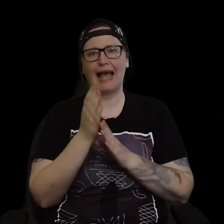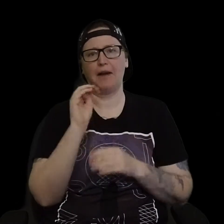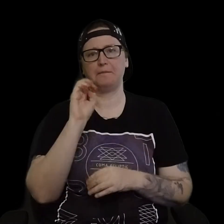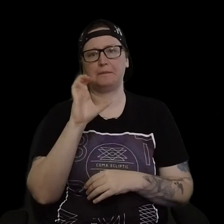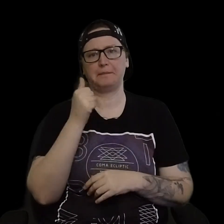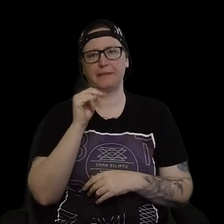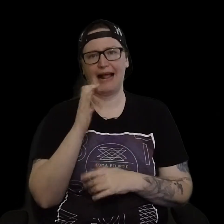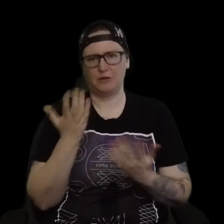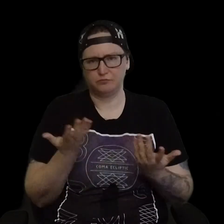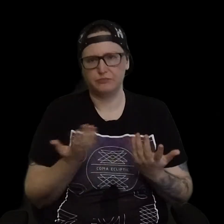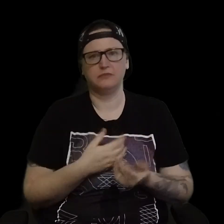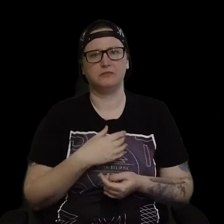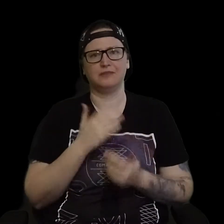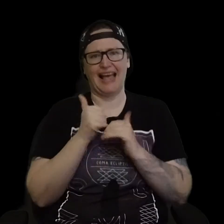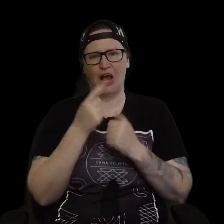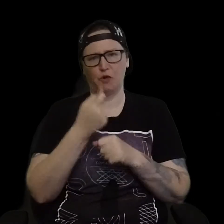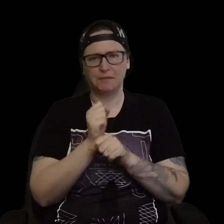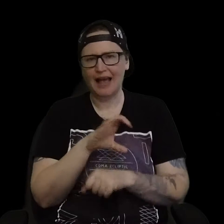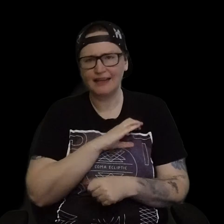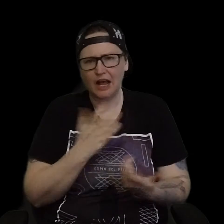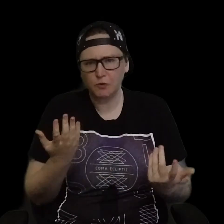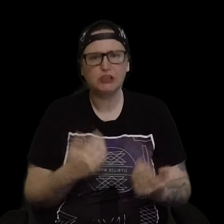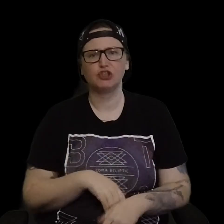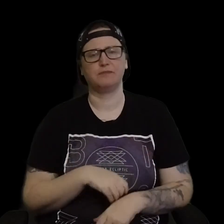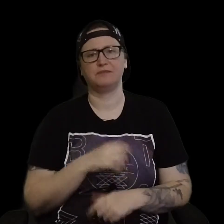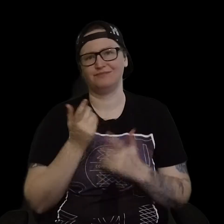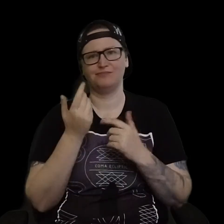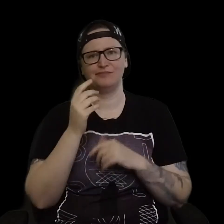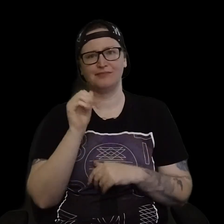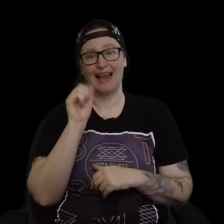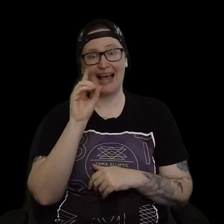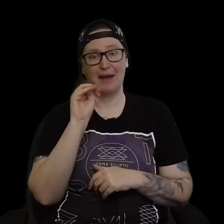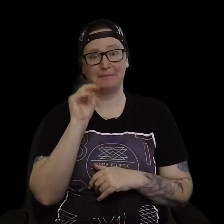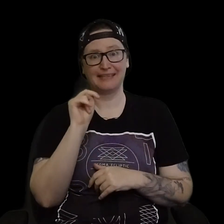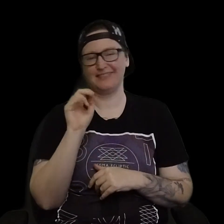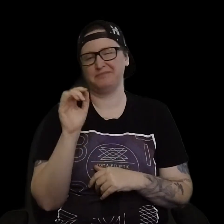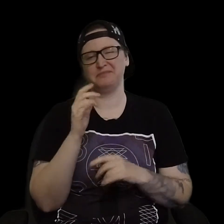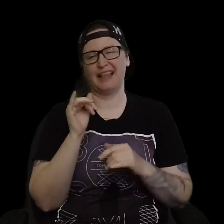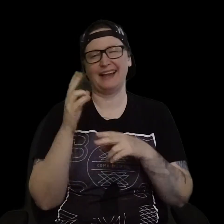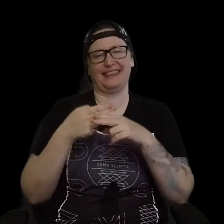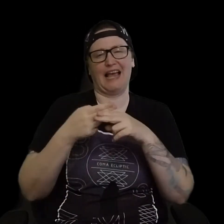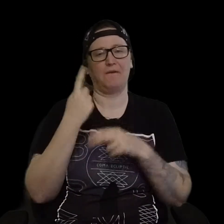uh you know what is the what are the main mechanics what about the characters the admin